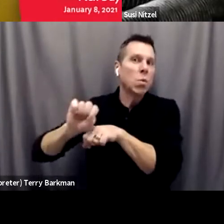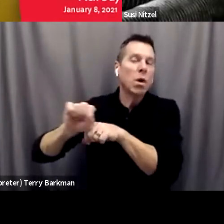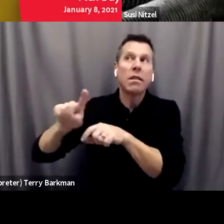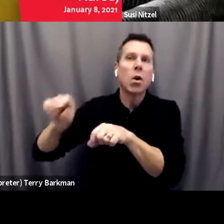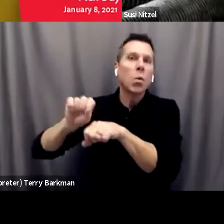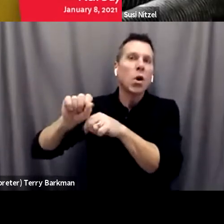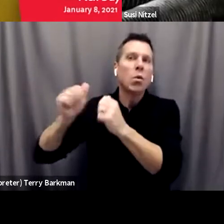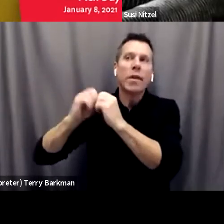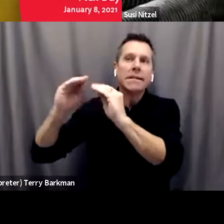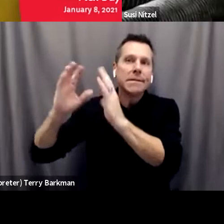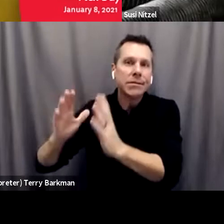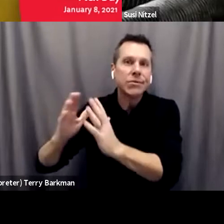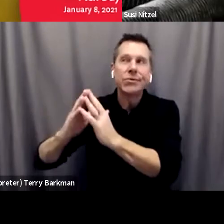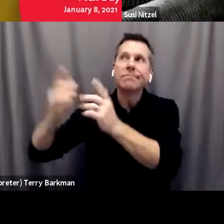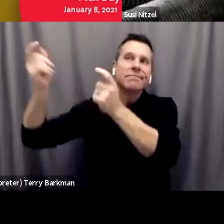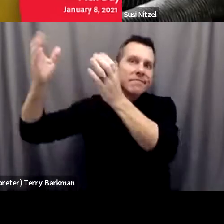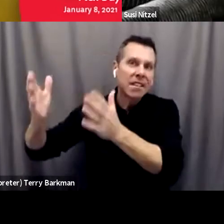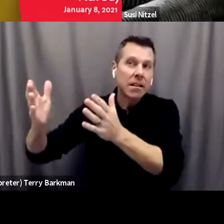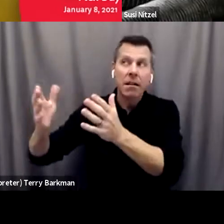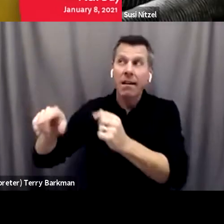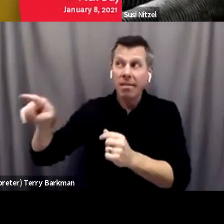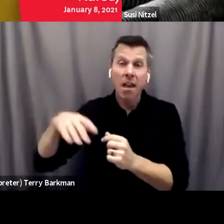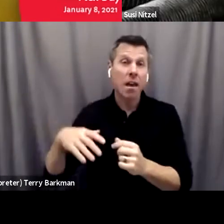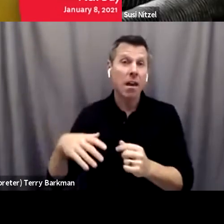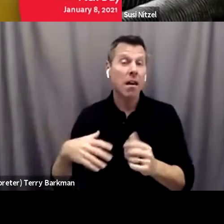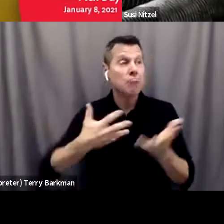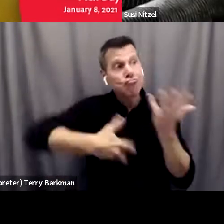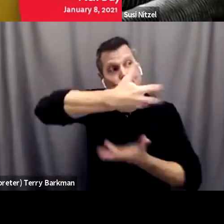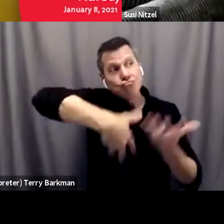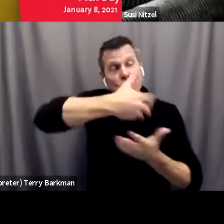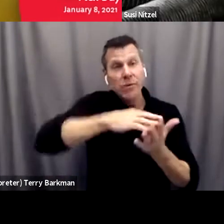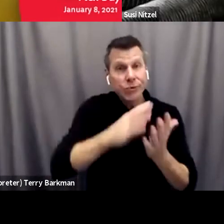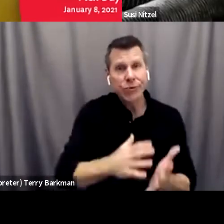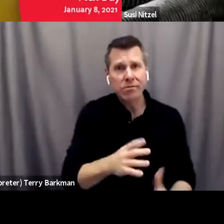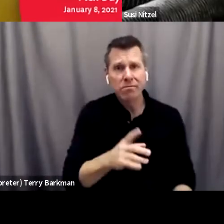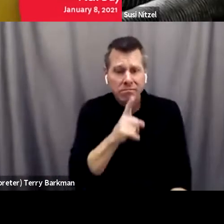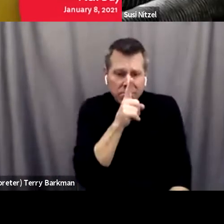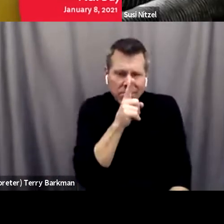administrators, they don't have a lot of student contacts. So what does kind of pathways mean for how they do their job